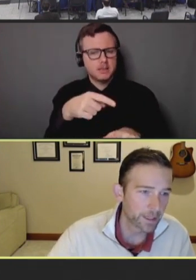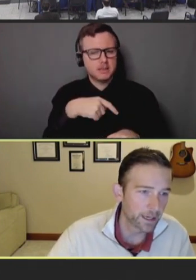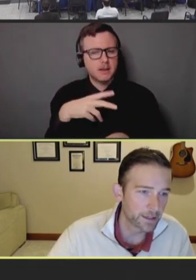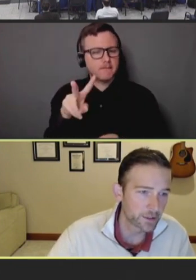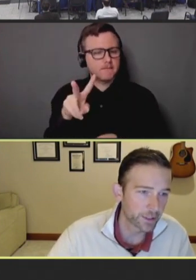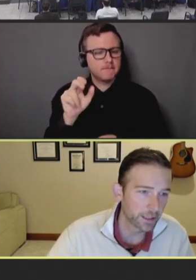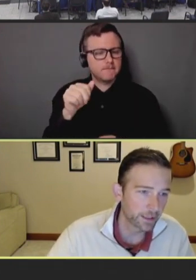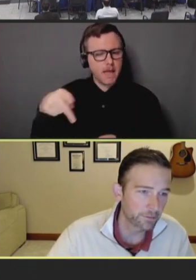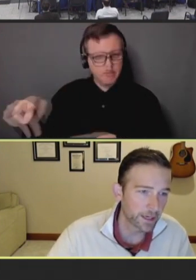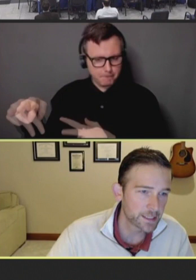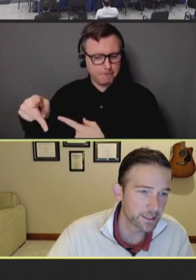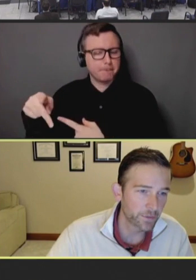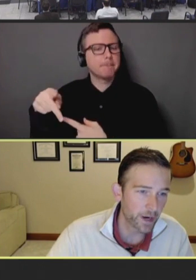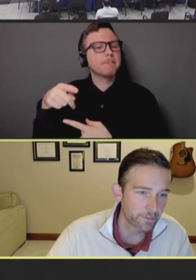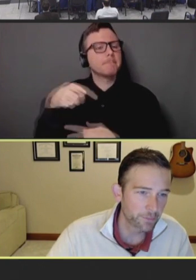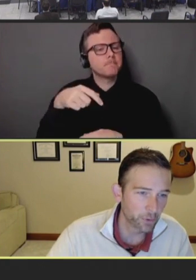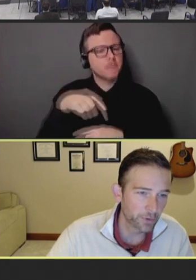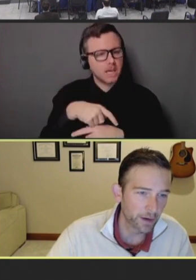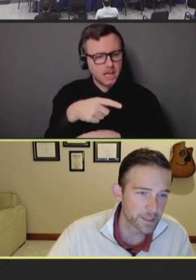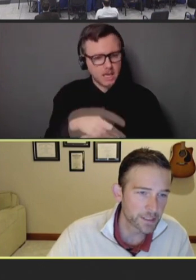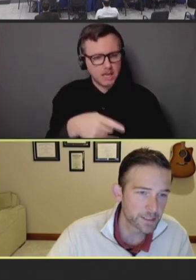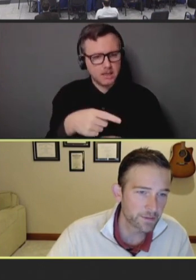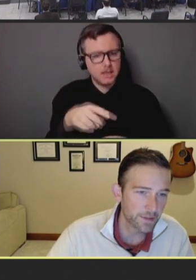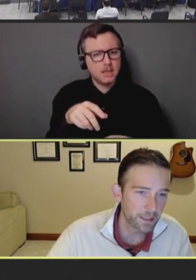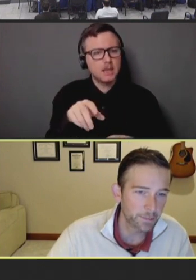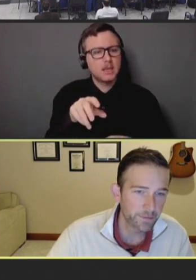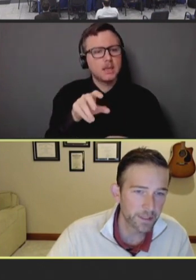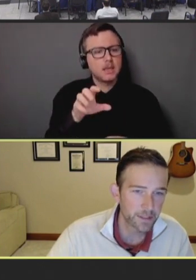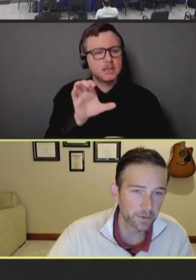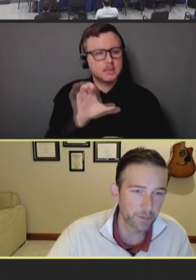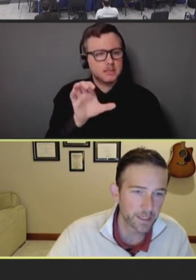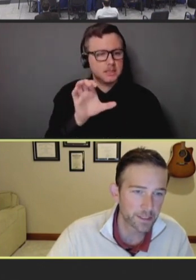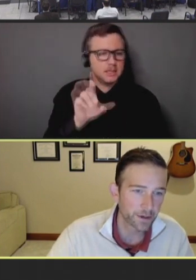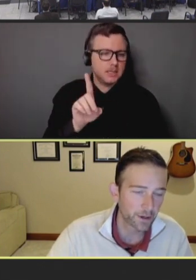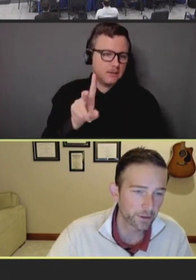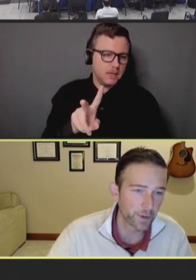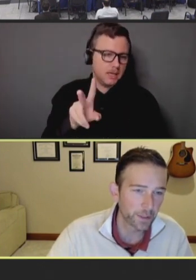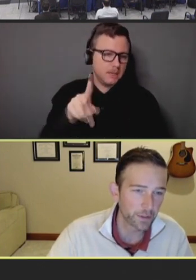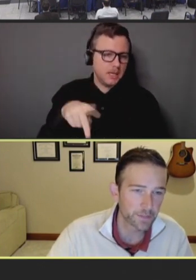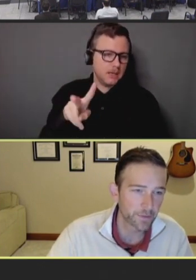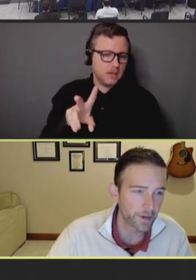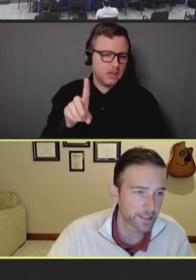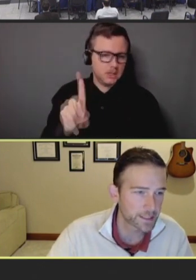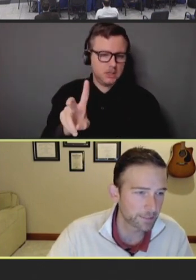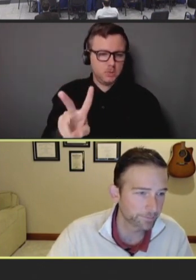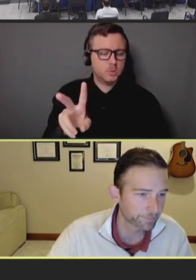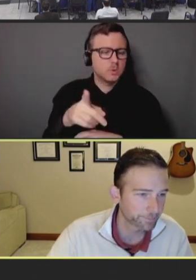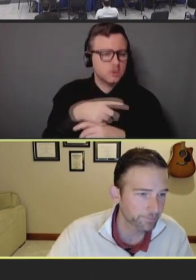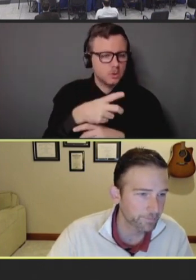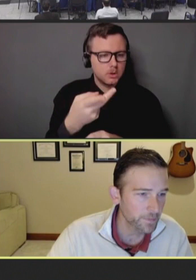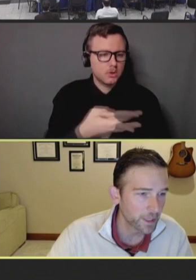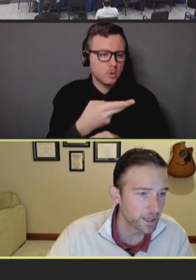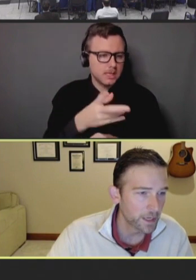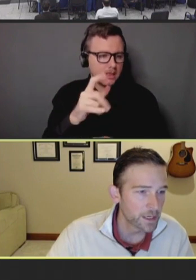and circulating vaccine derived polio viruses, cVDPV2 based on ongoing use of the vaccine.